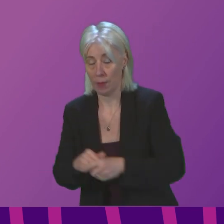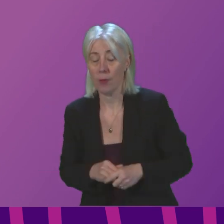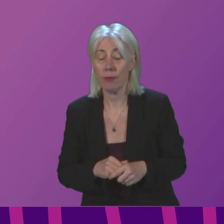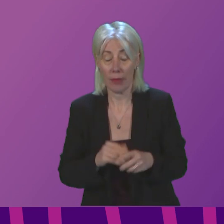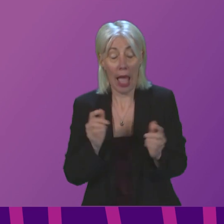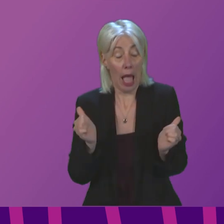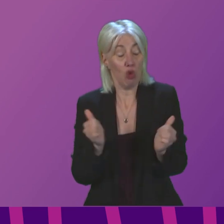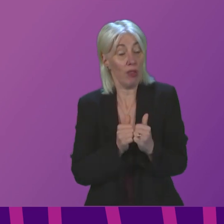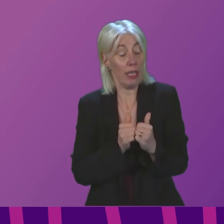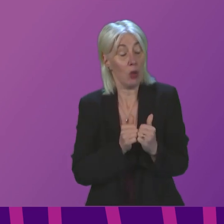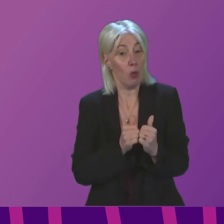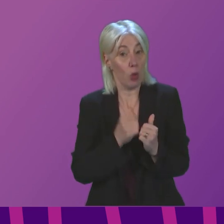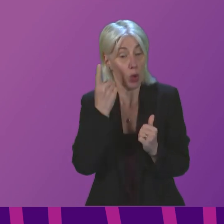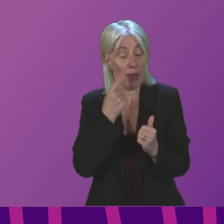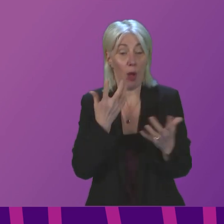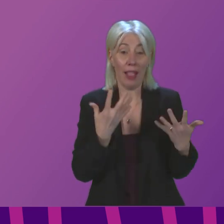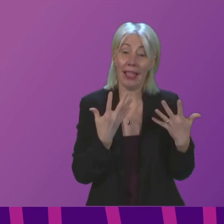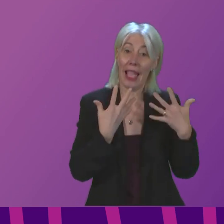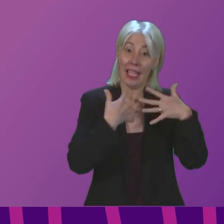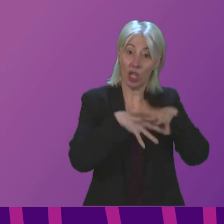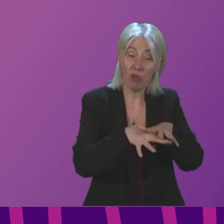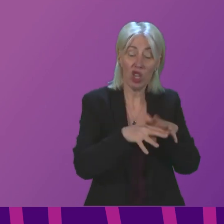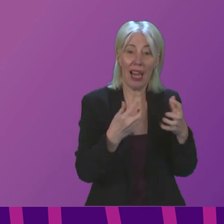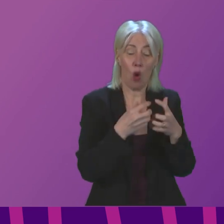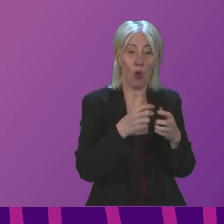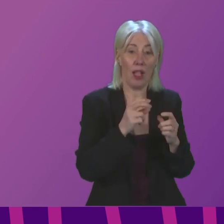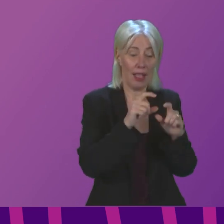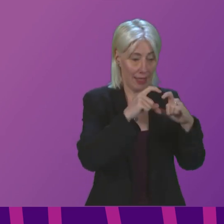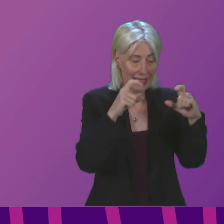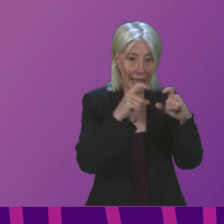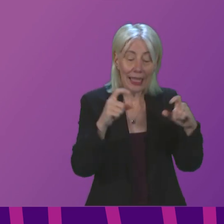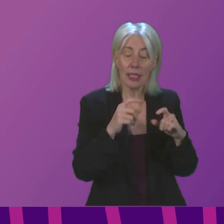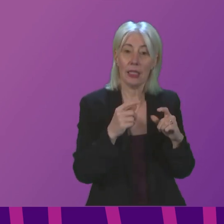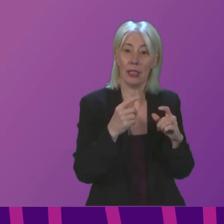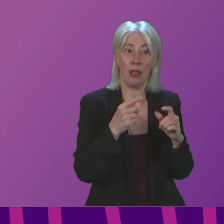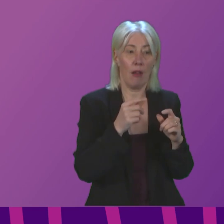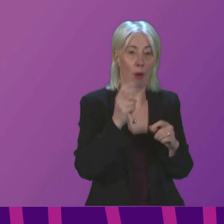the question. On the integration of ticketing, Transport Scotland is already working towards all journeys